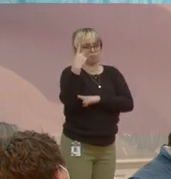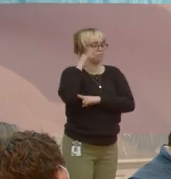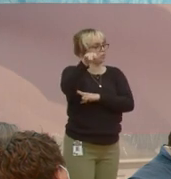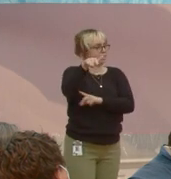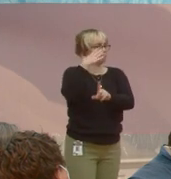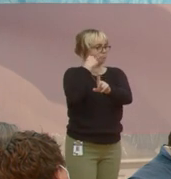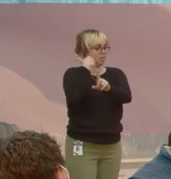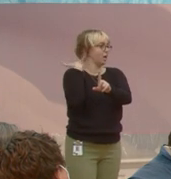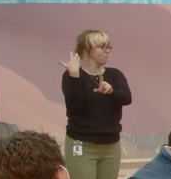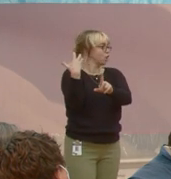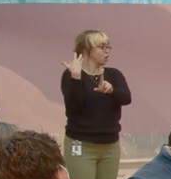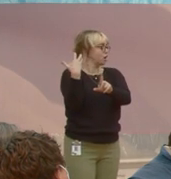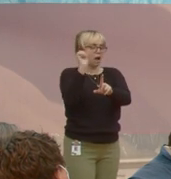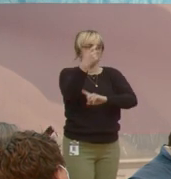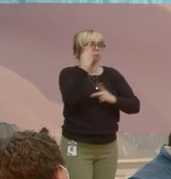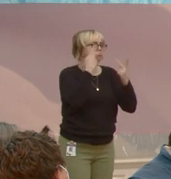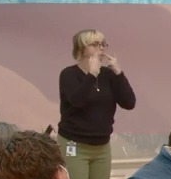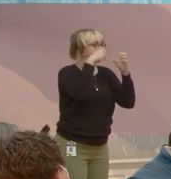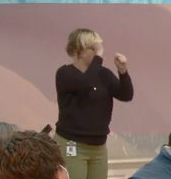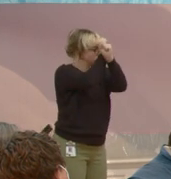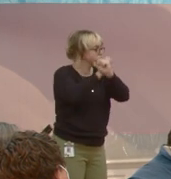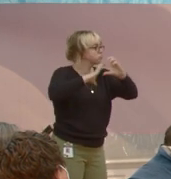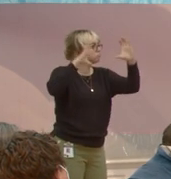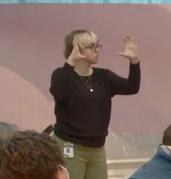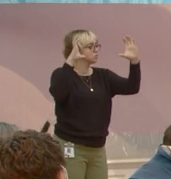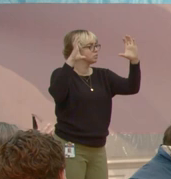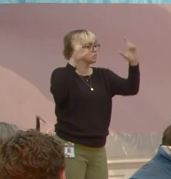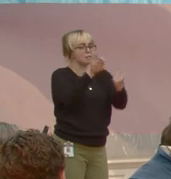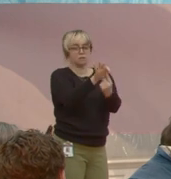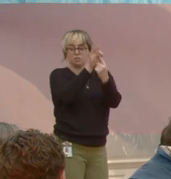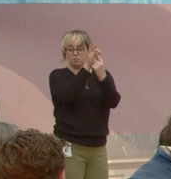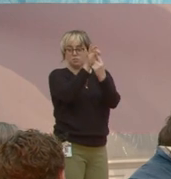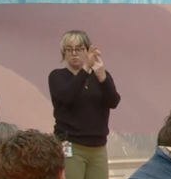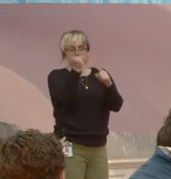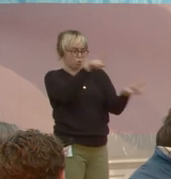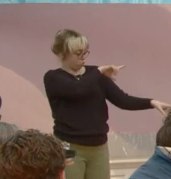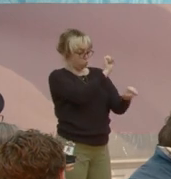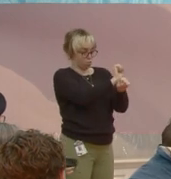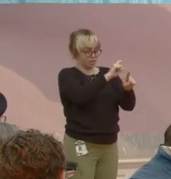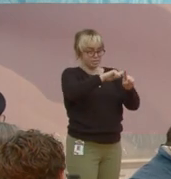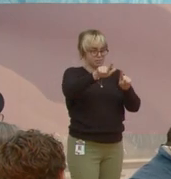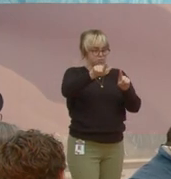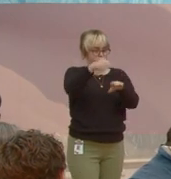see, I can imagine, especially to expand your work in other sites like that. So I